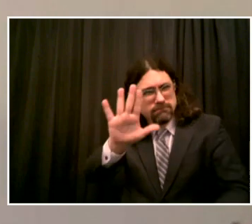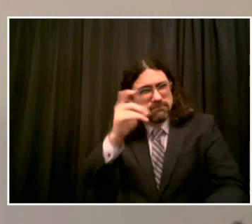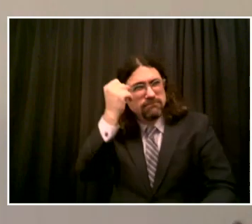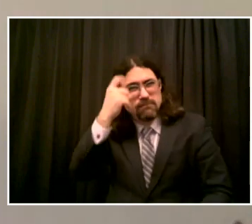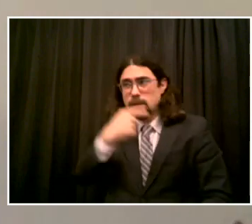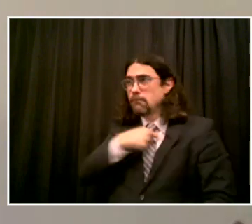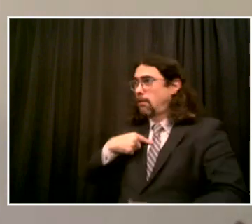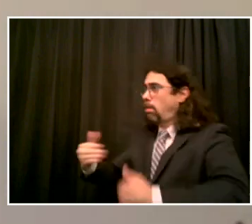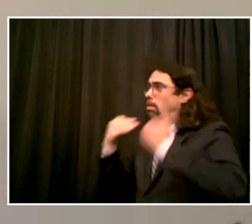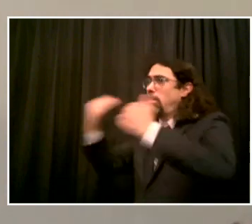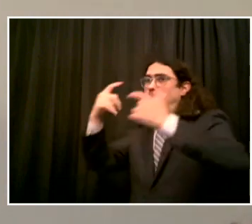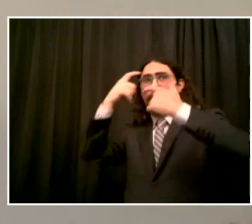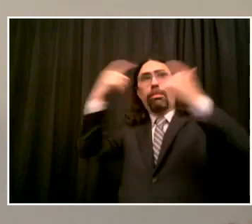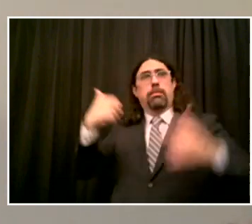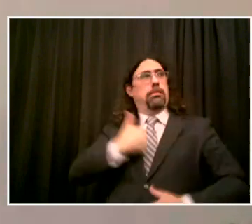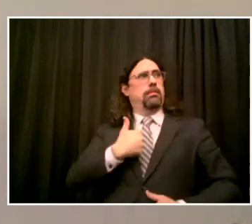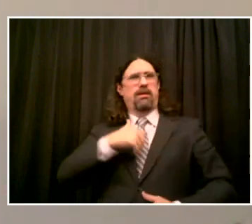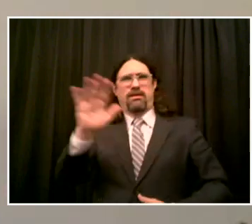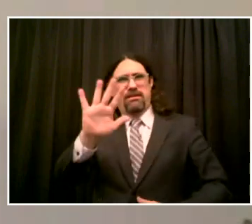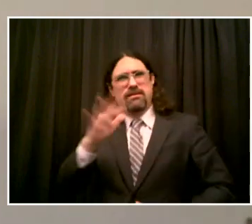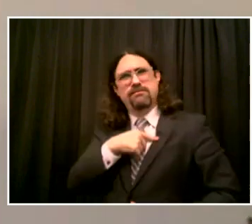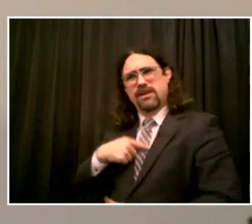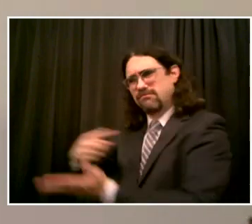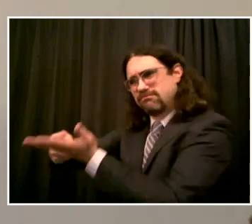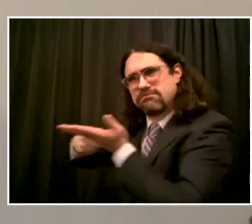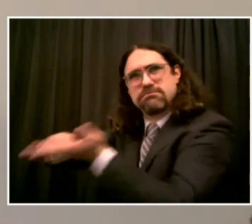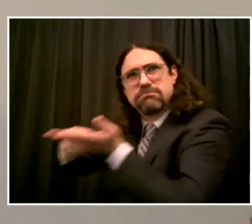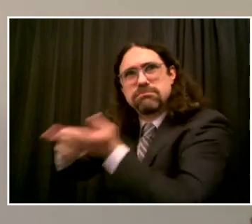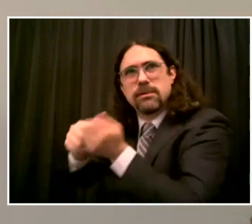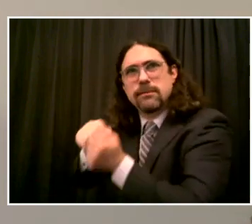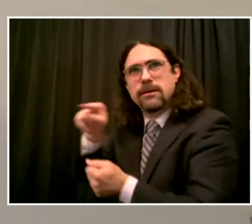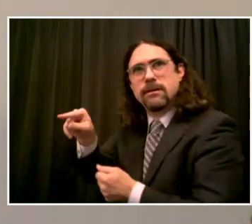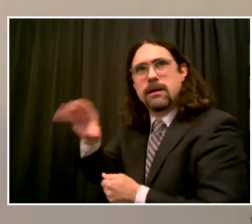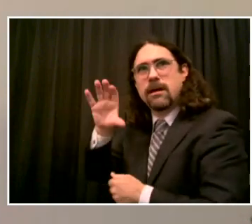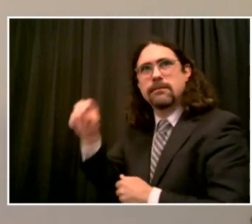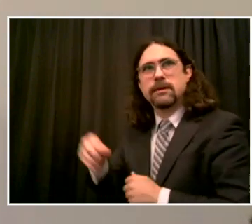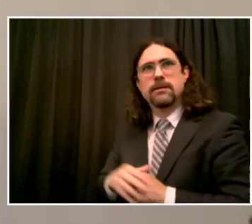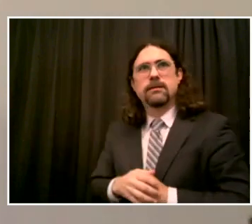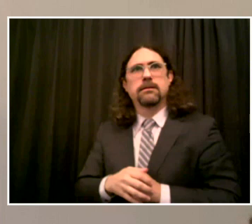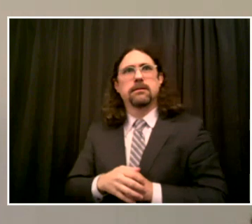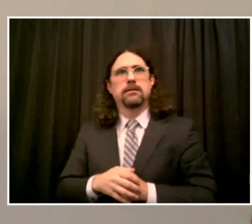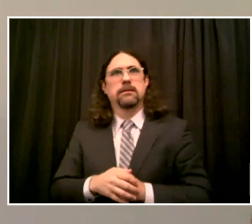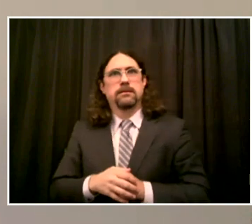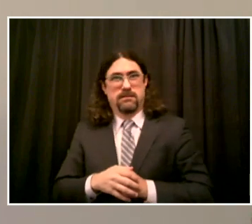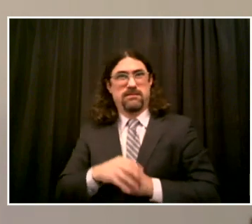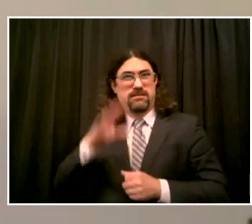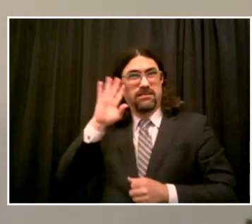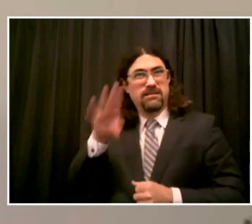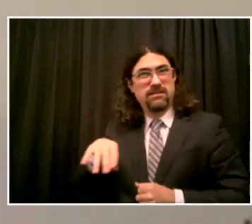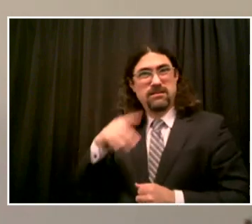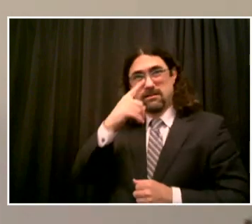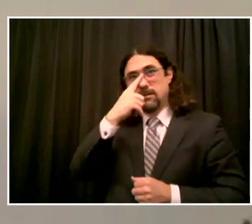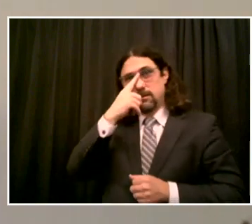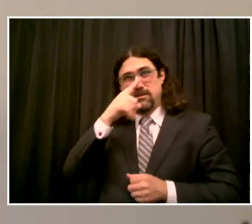IN THE SMALL BUSINESS COMMI EH TALKED TO RPEORTERS OR ADVOCAT, WEAY SIN G E THING,